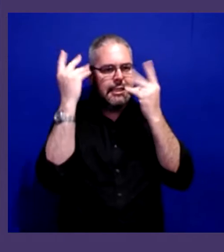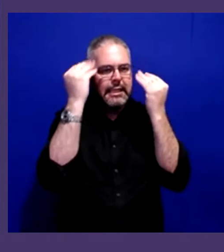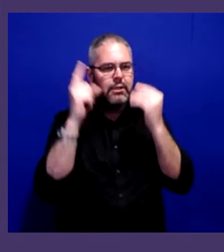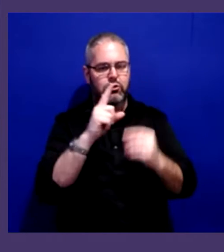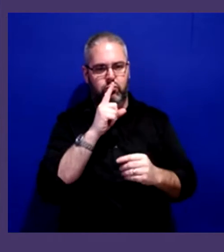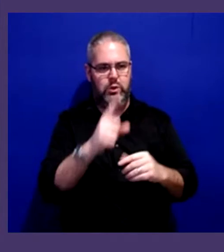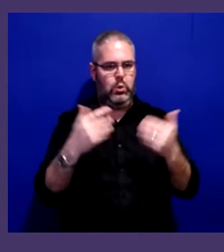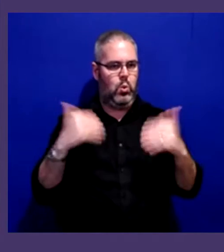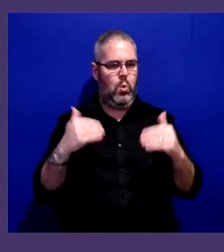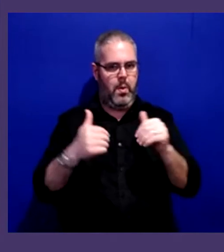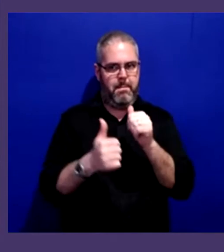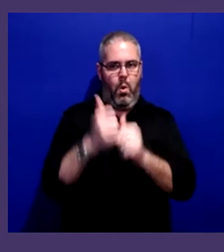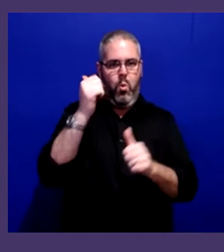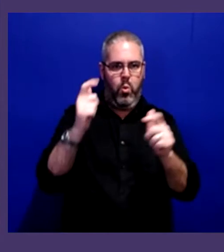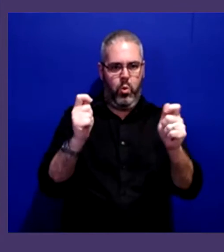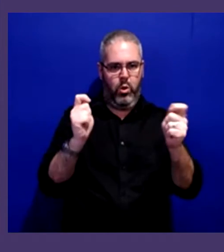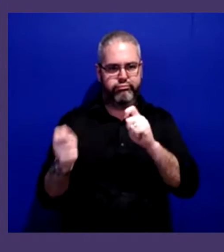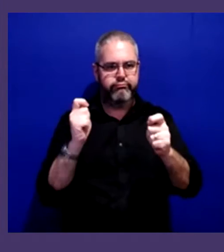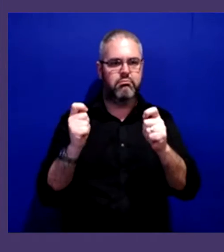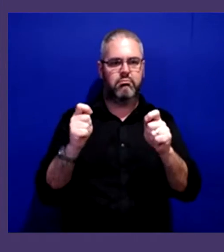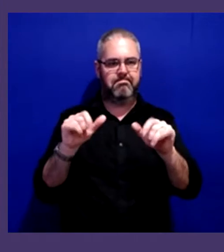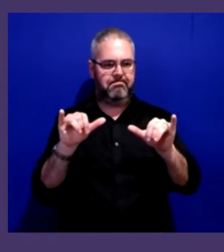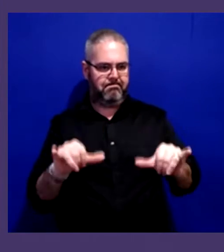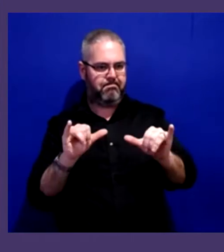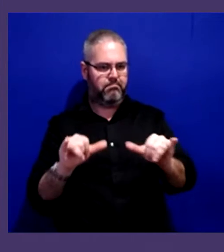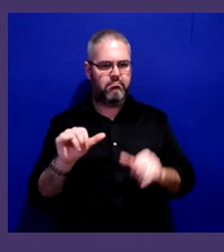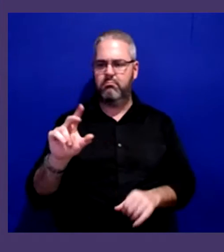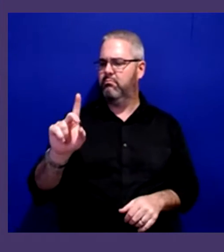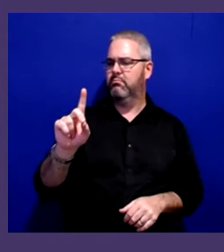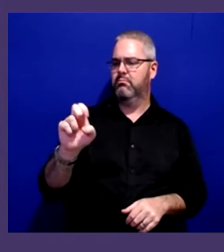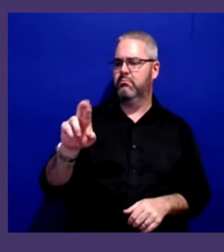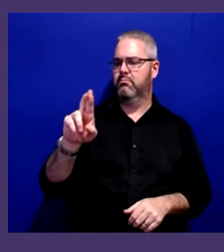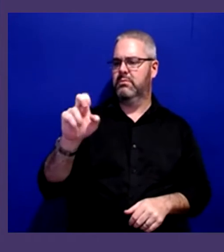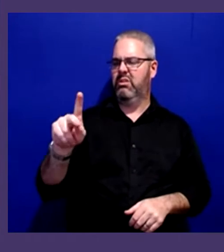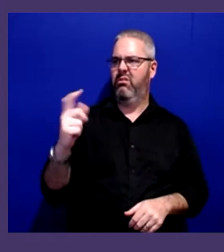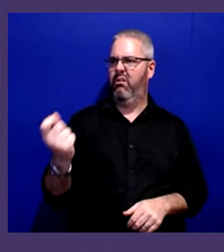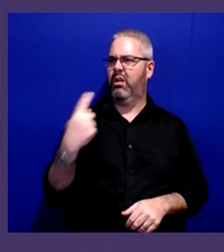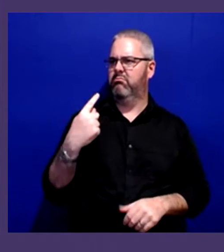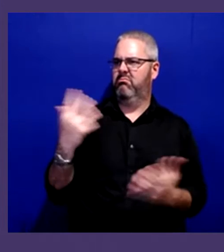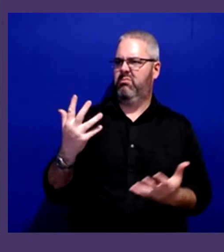Daryk, you asked me, what does neurodiversity mean to EY?